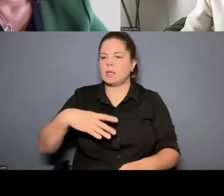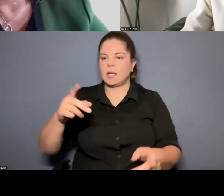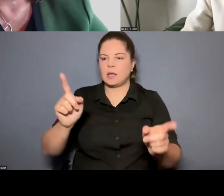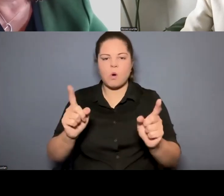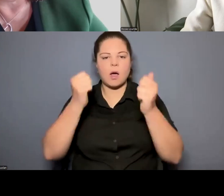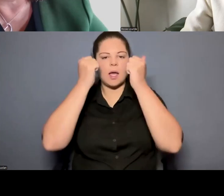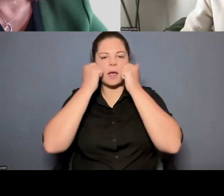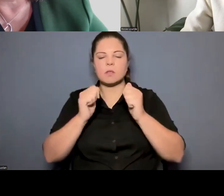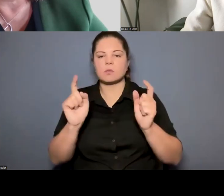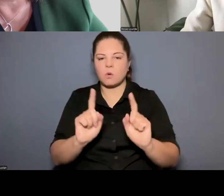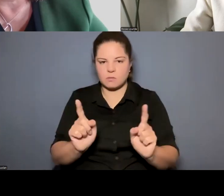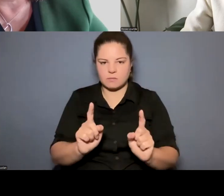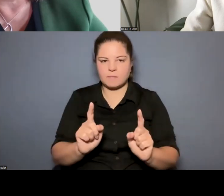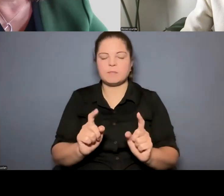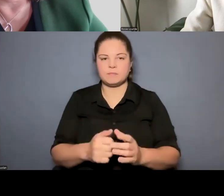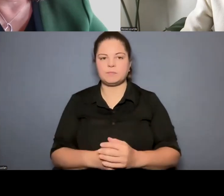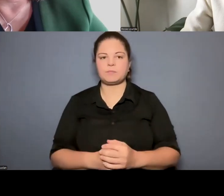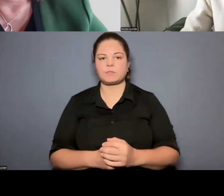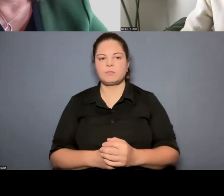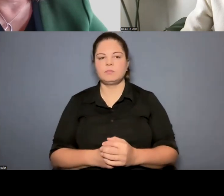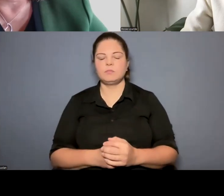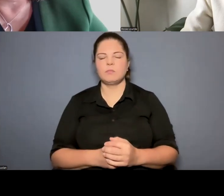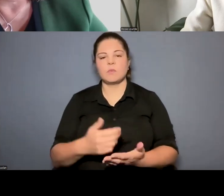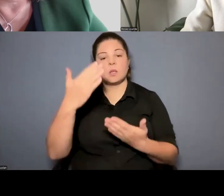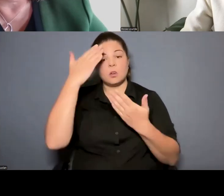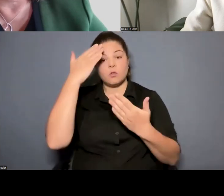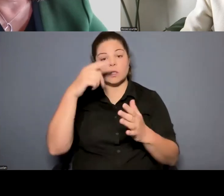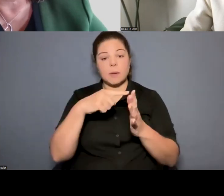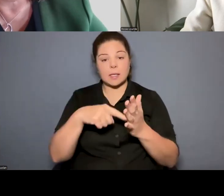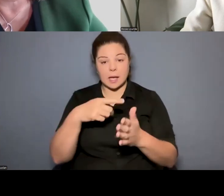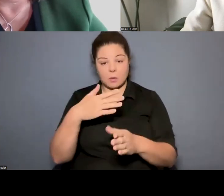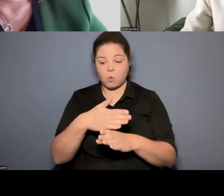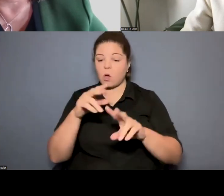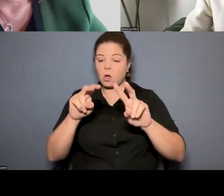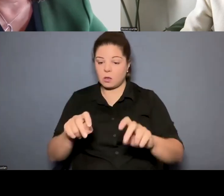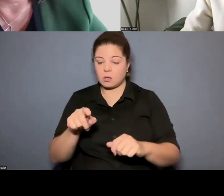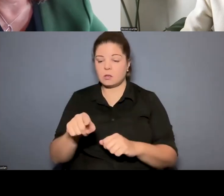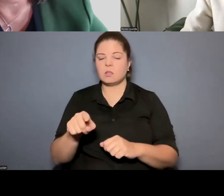What we found, in Respect at Work, is that actually the first response should